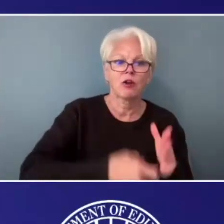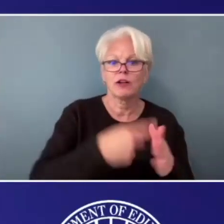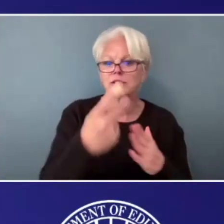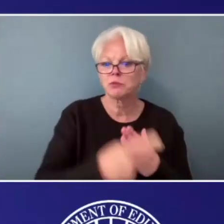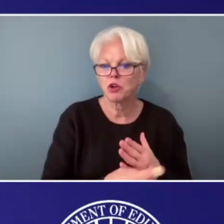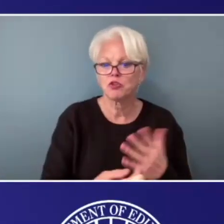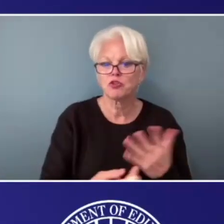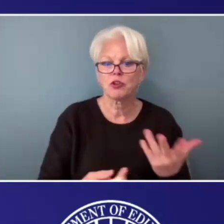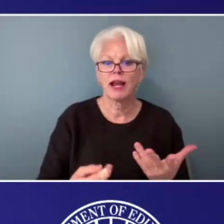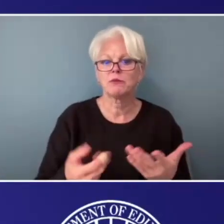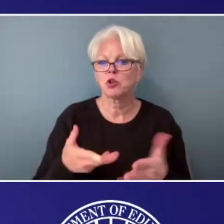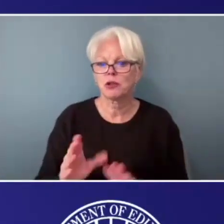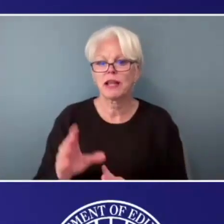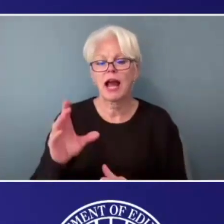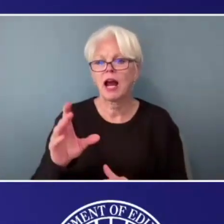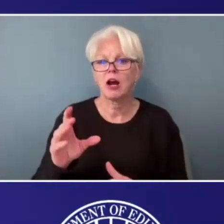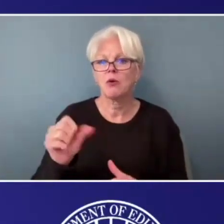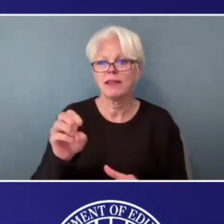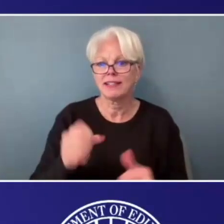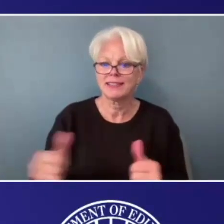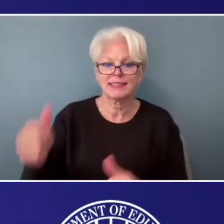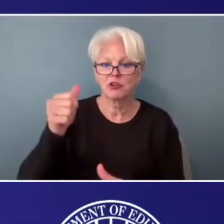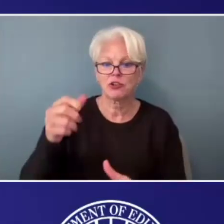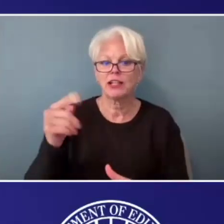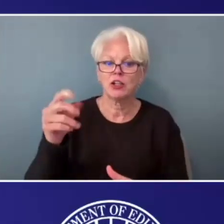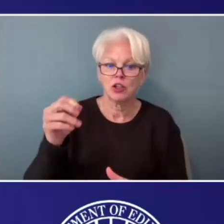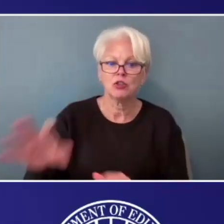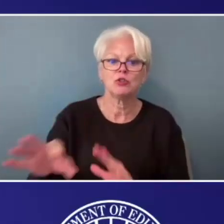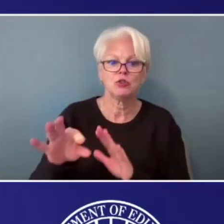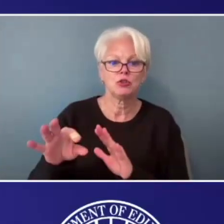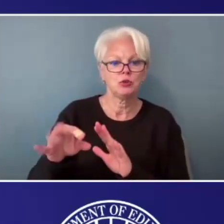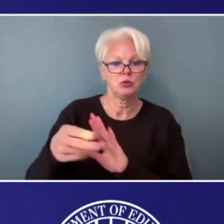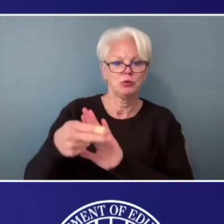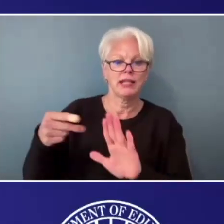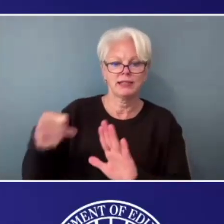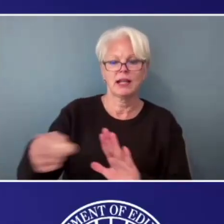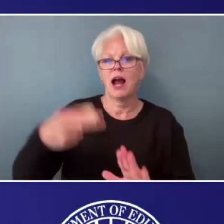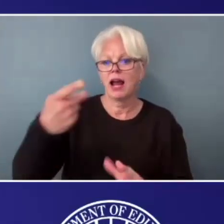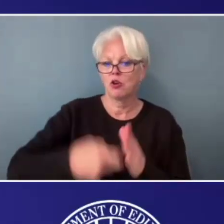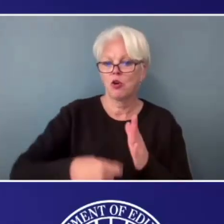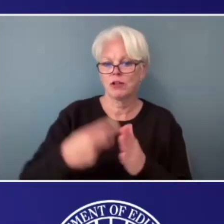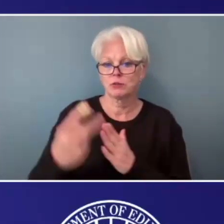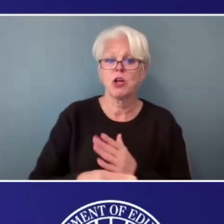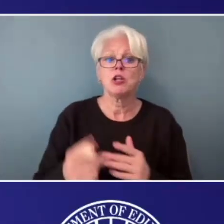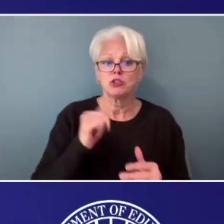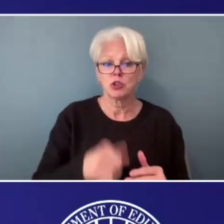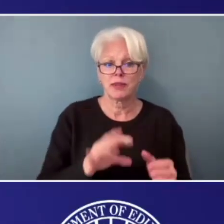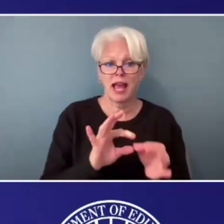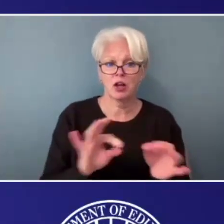forward. So we think that that clause in 428H no longer applies for loans after July